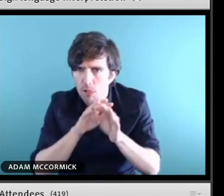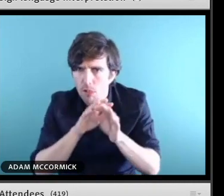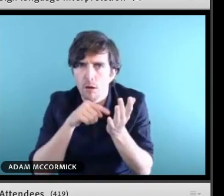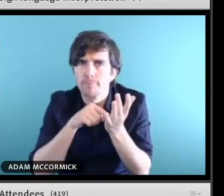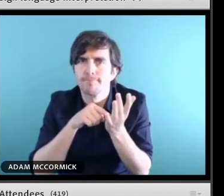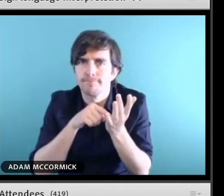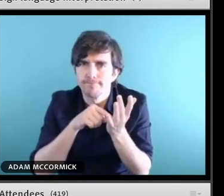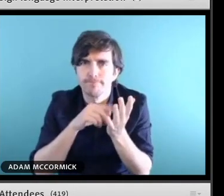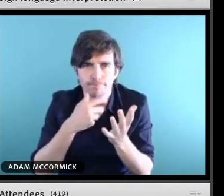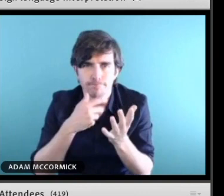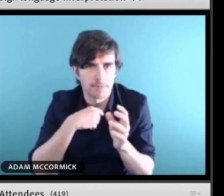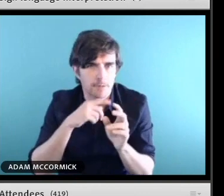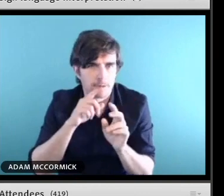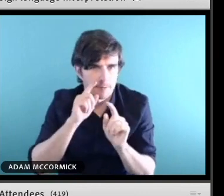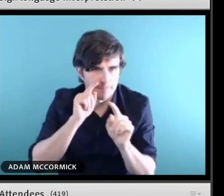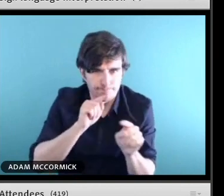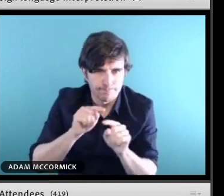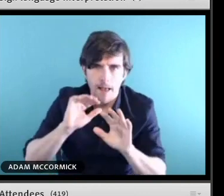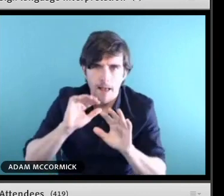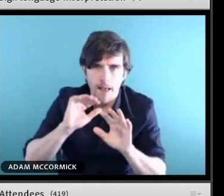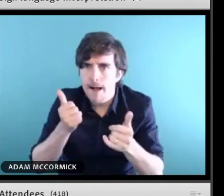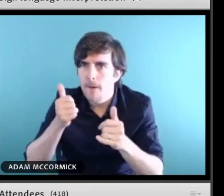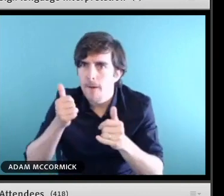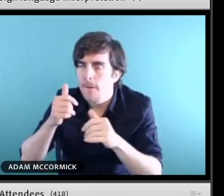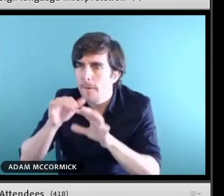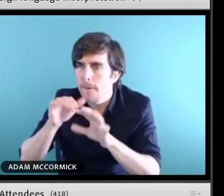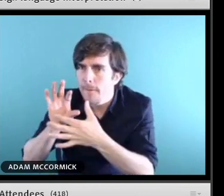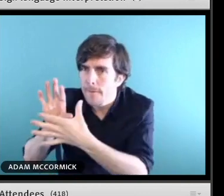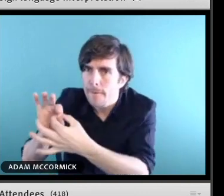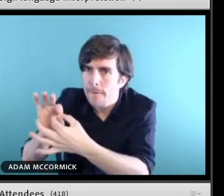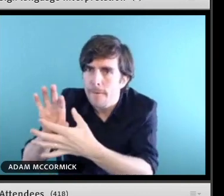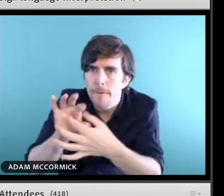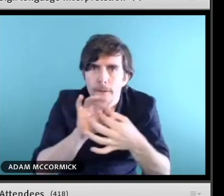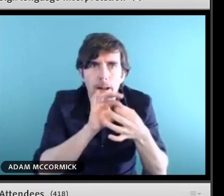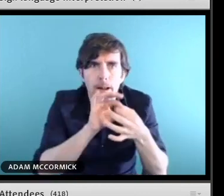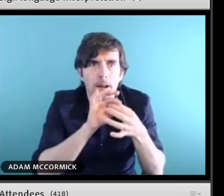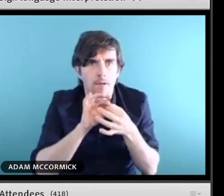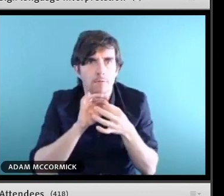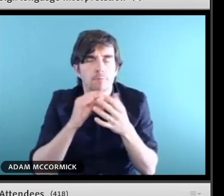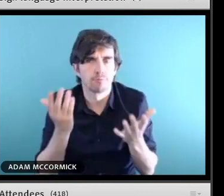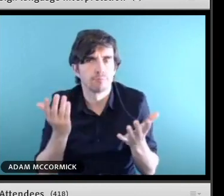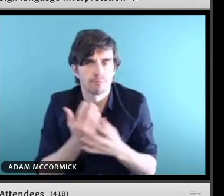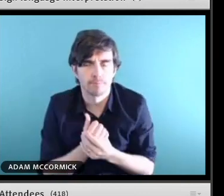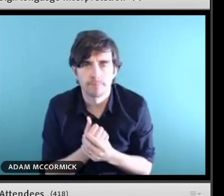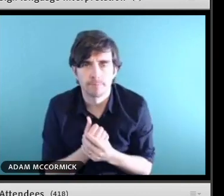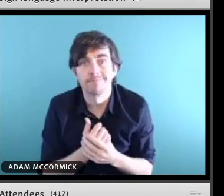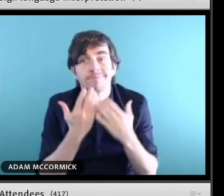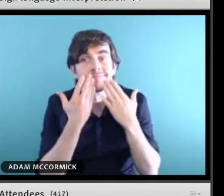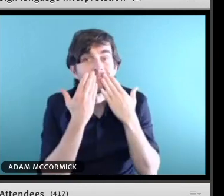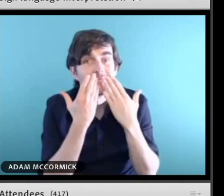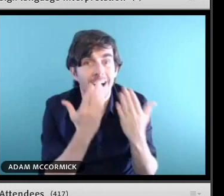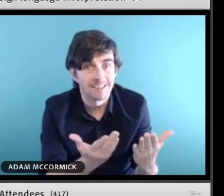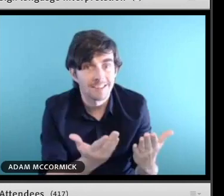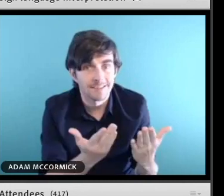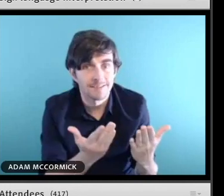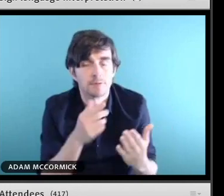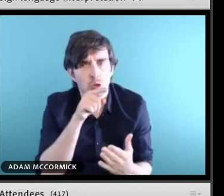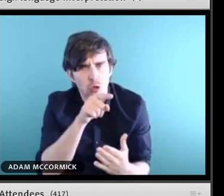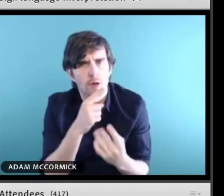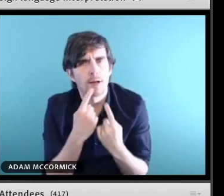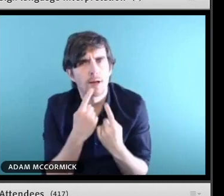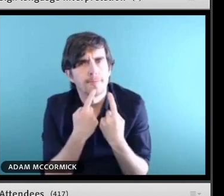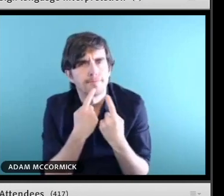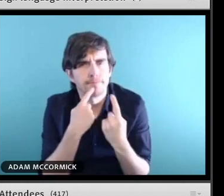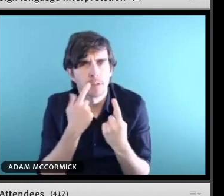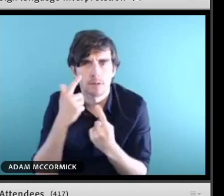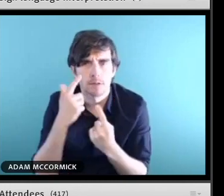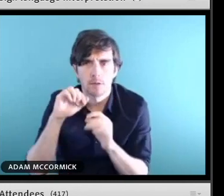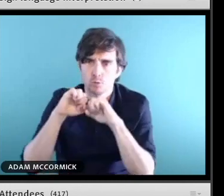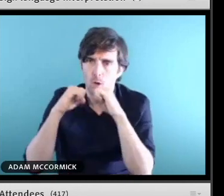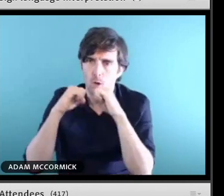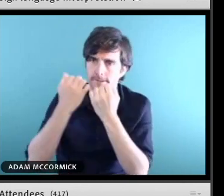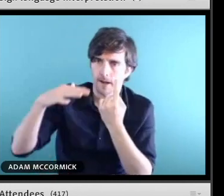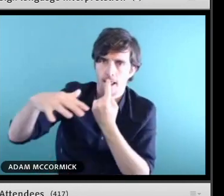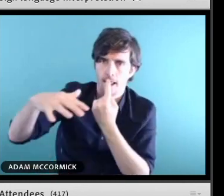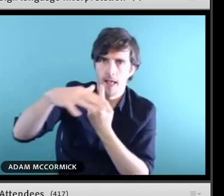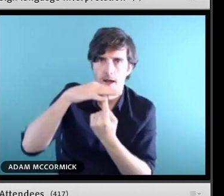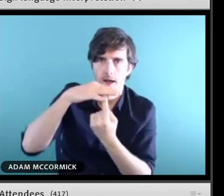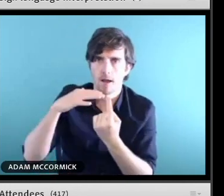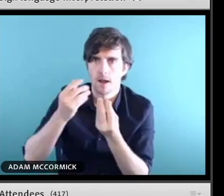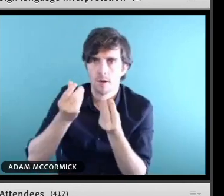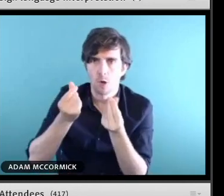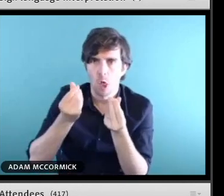is of course very substantial. What messages do you give to address this social economic